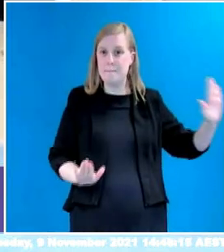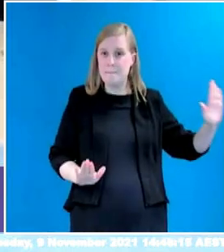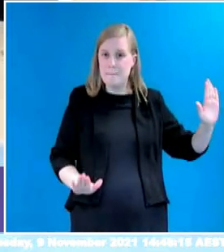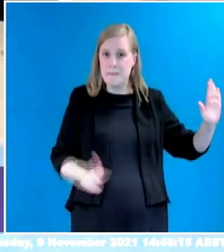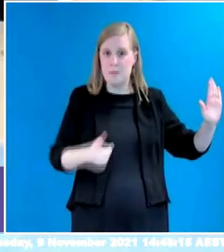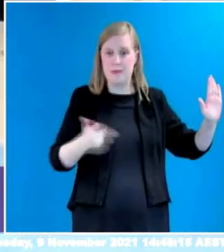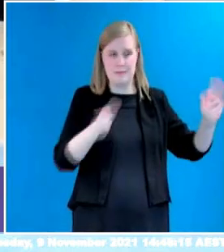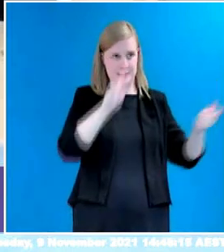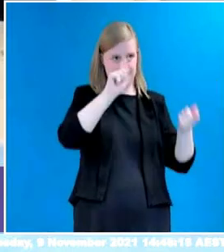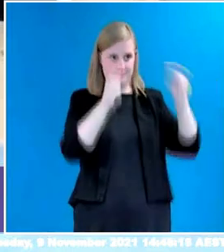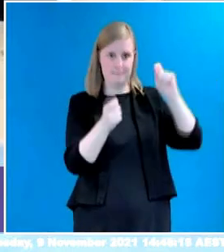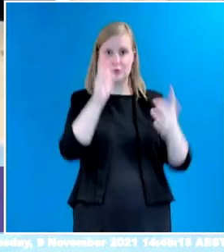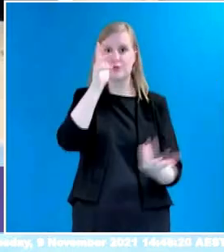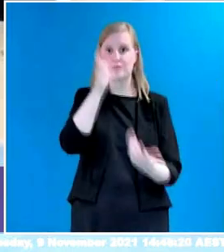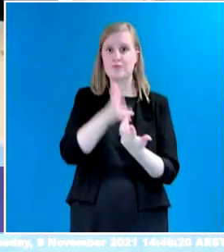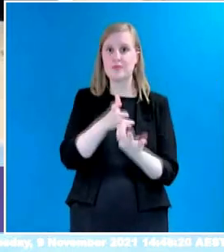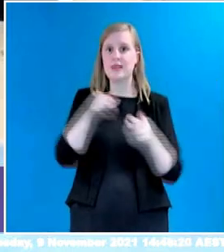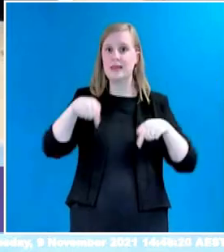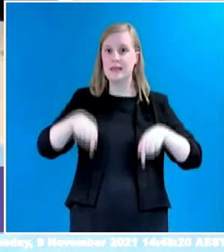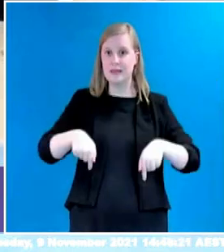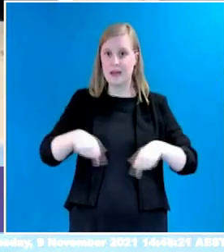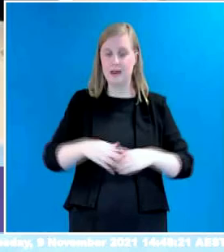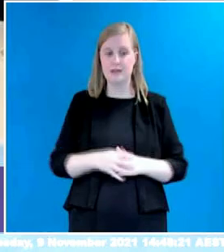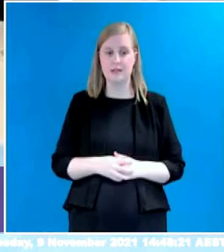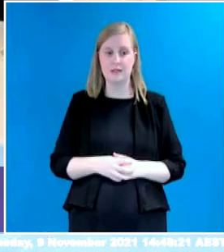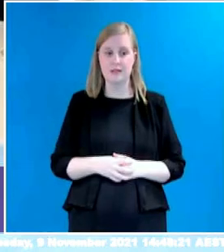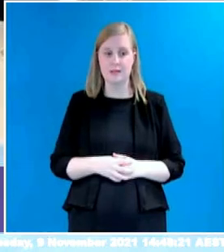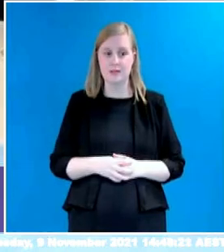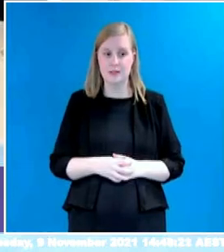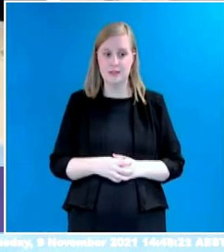types of laws as well and make sure they didn't exist.